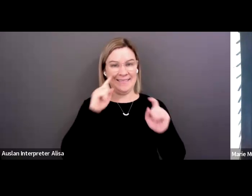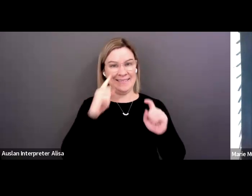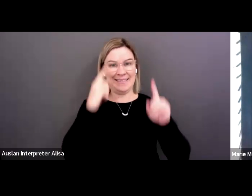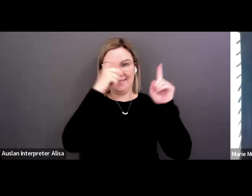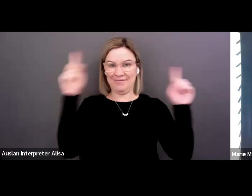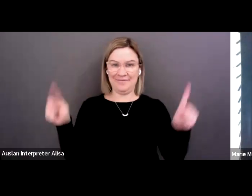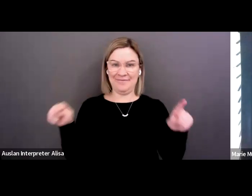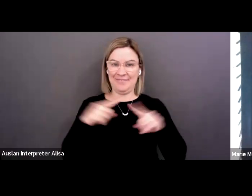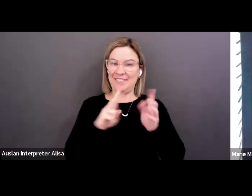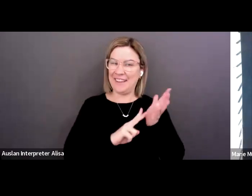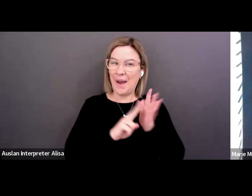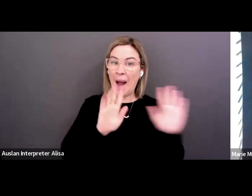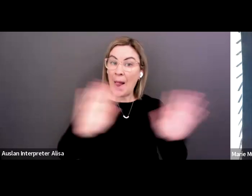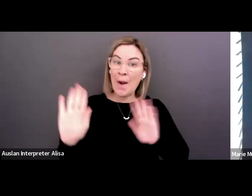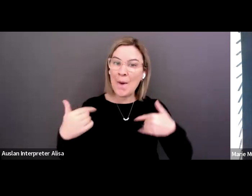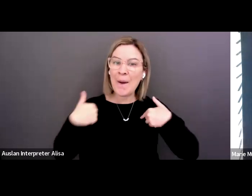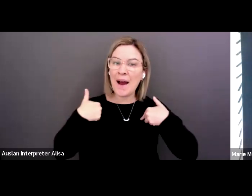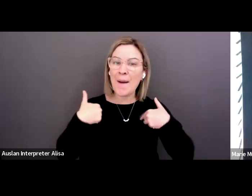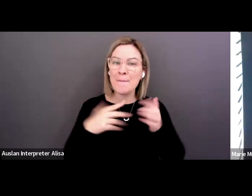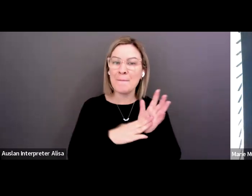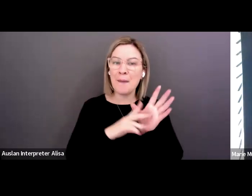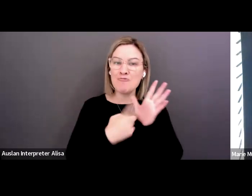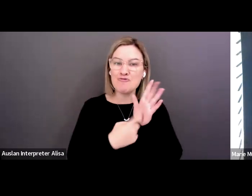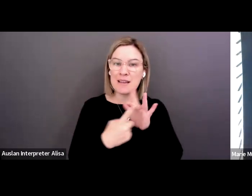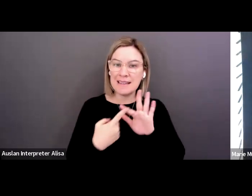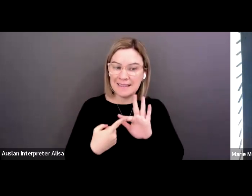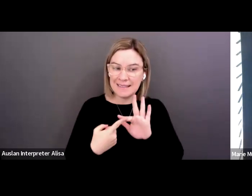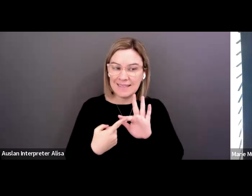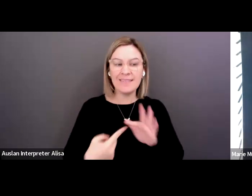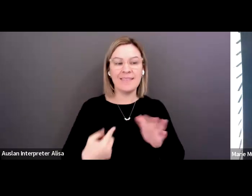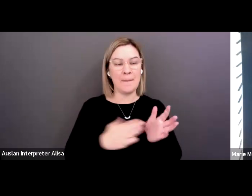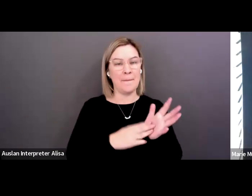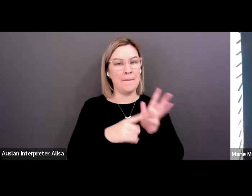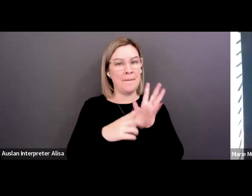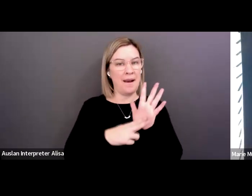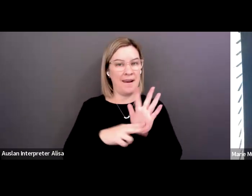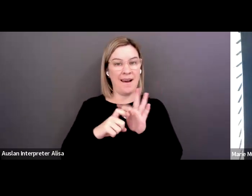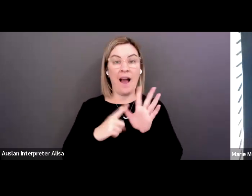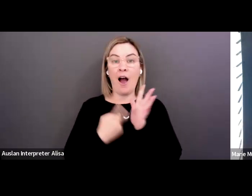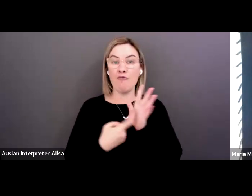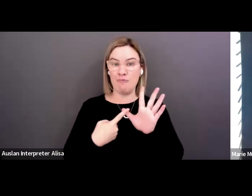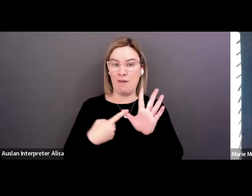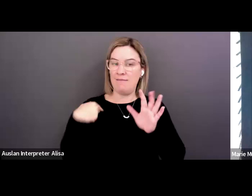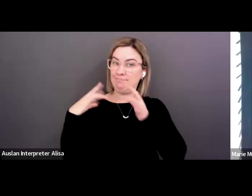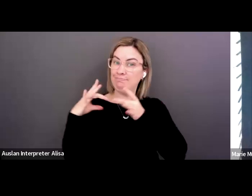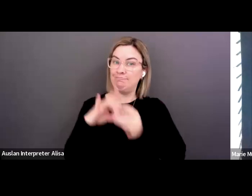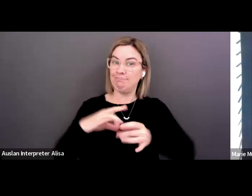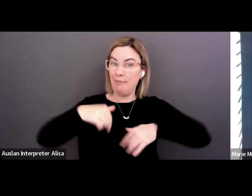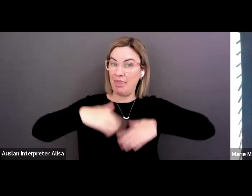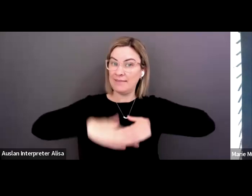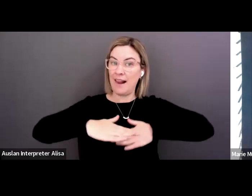Thank you, Kelli. OK, over to you, Marie.